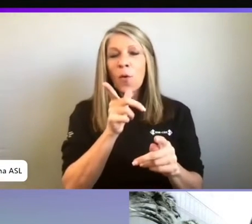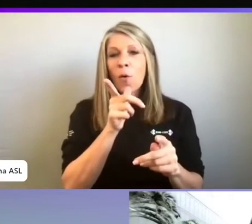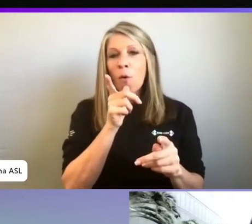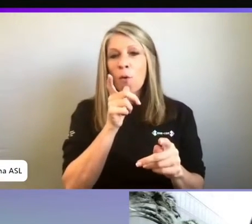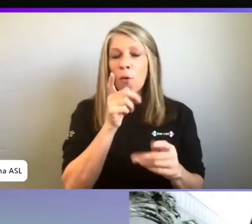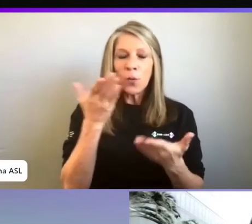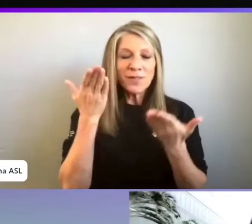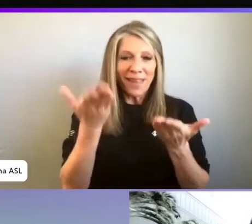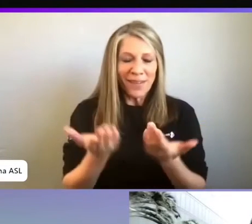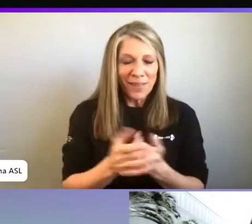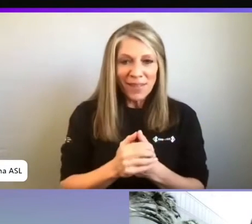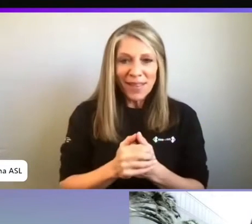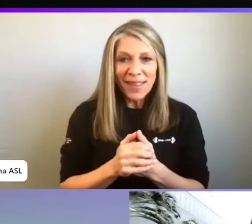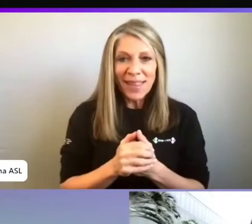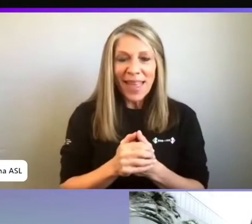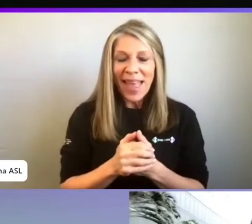things and I would hand them to Danielle